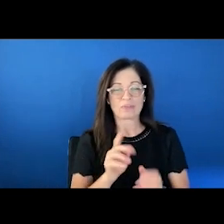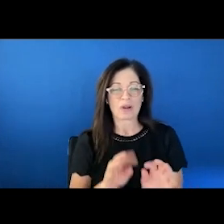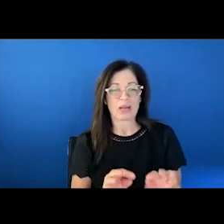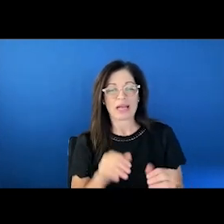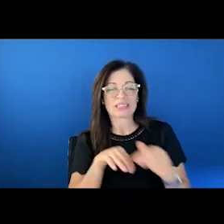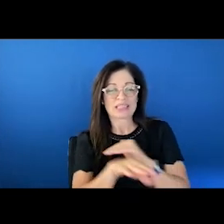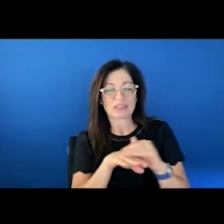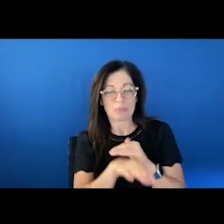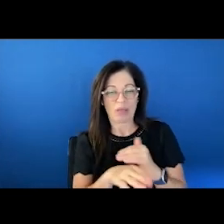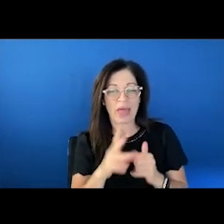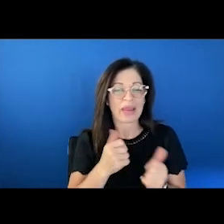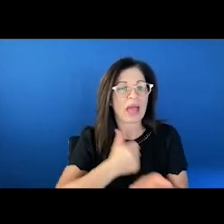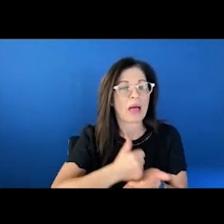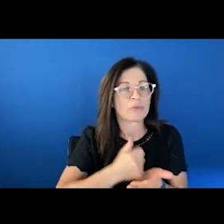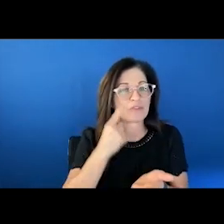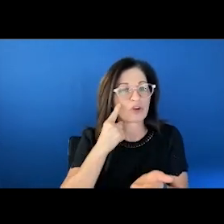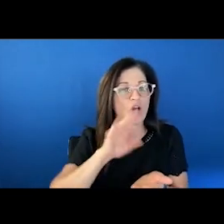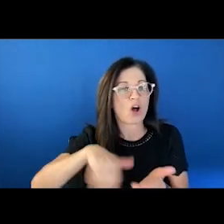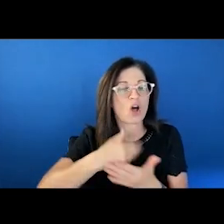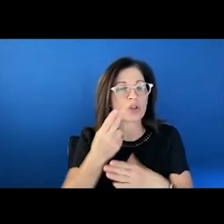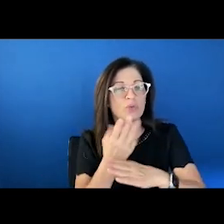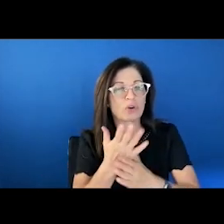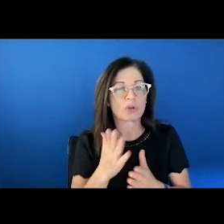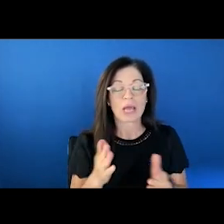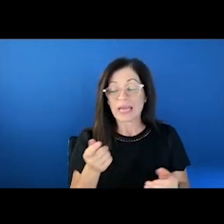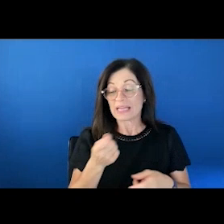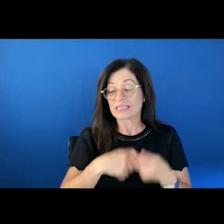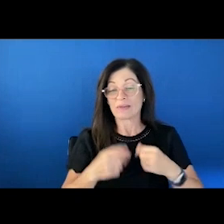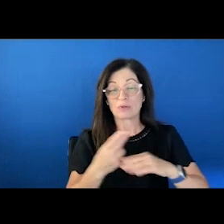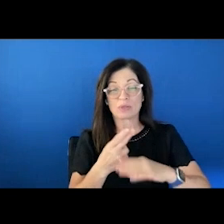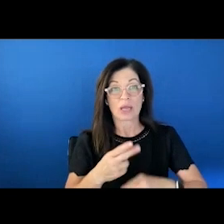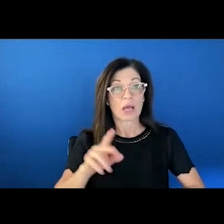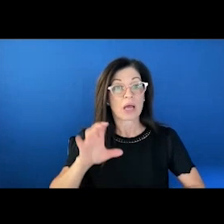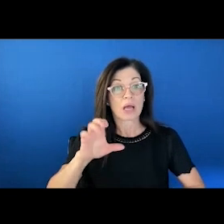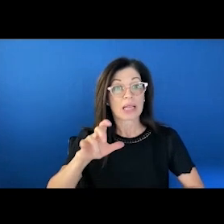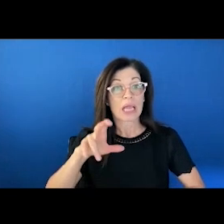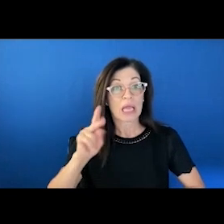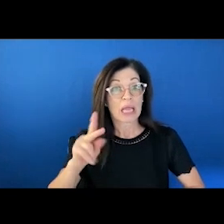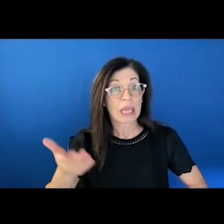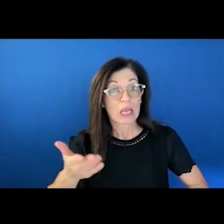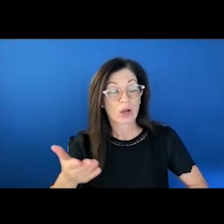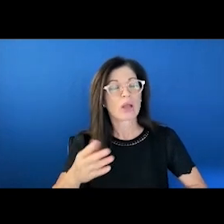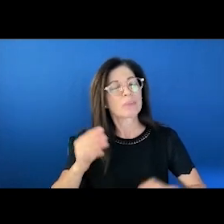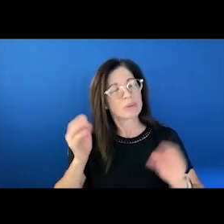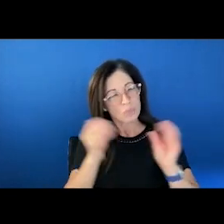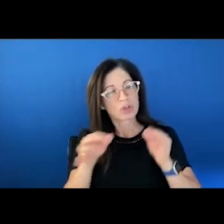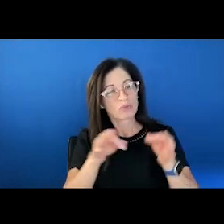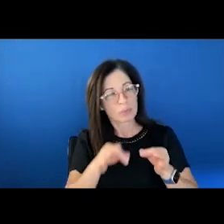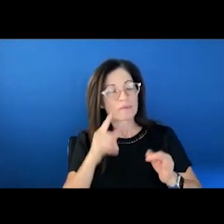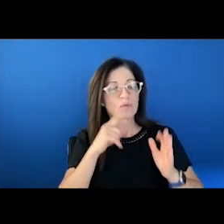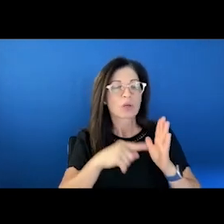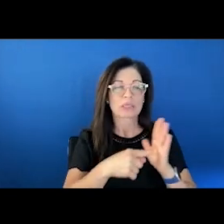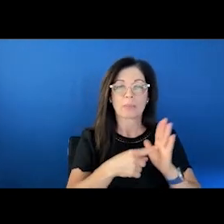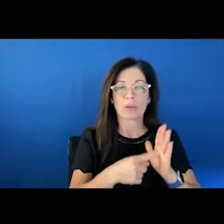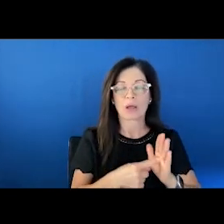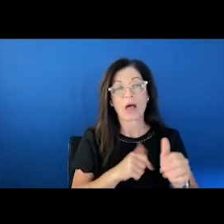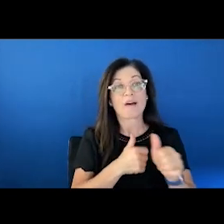for all your website users. Instead of just using “click here,” be more descriptive. For example: